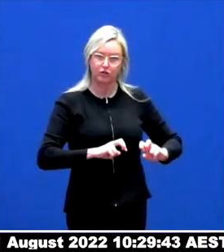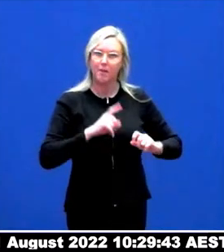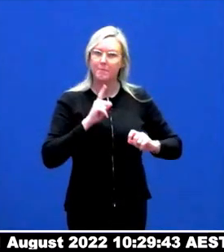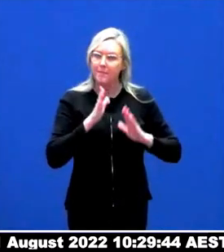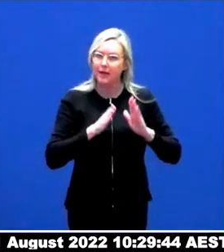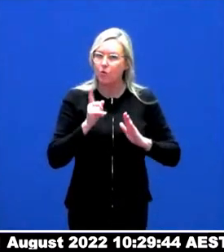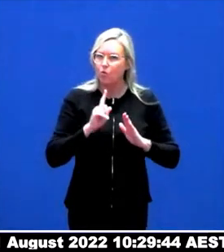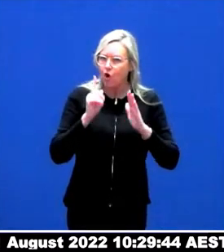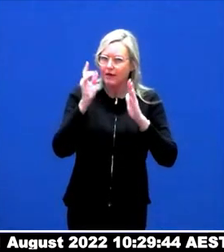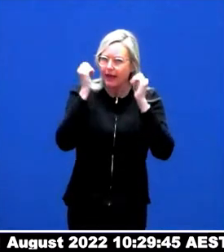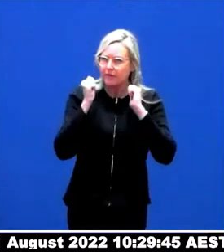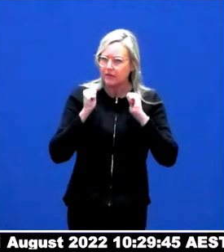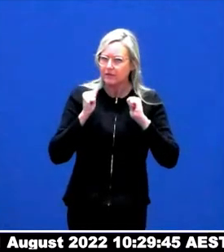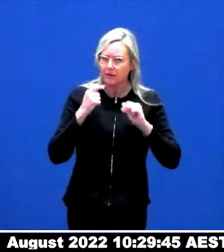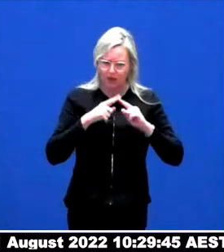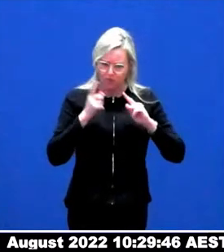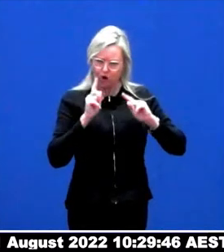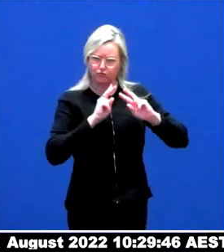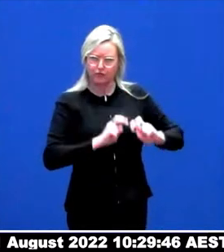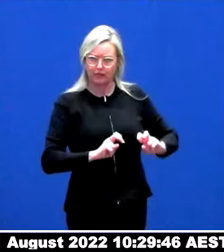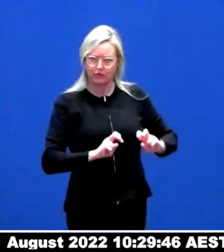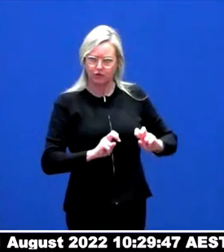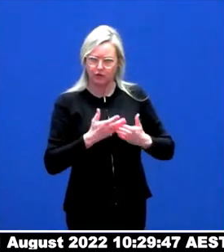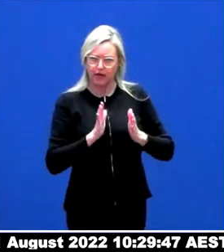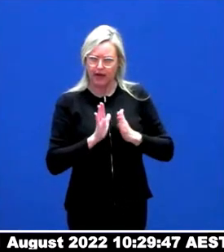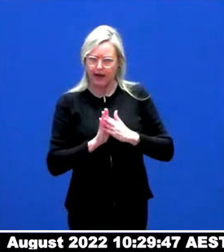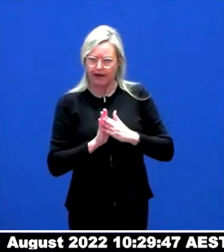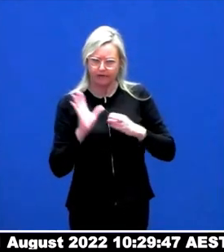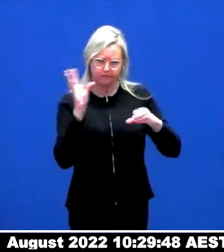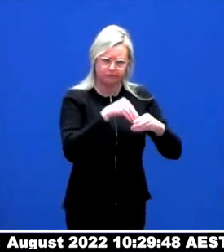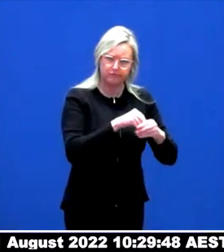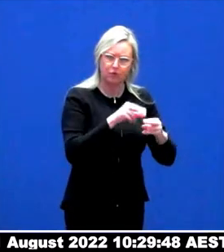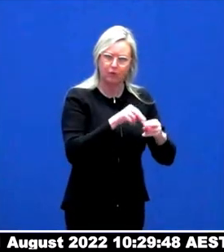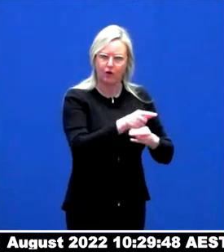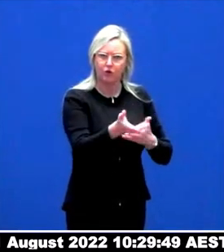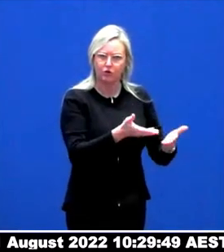design responses to homelessness and how responses and strategies will be evaluated.